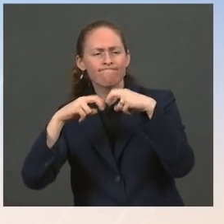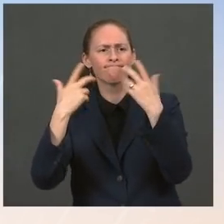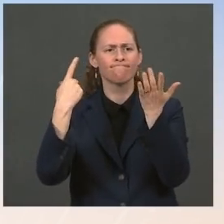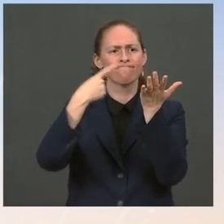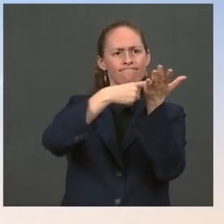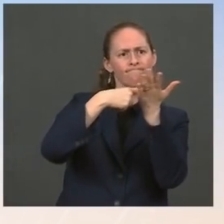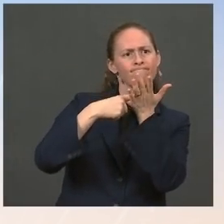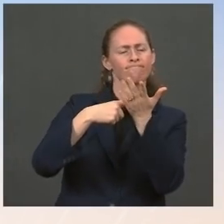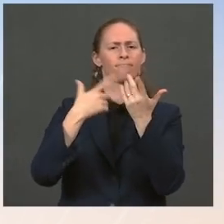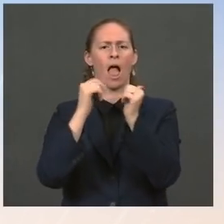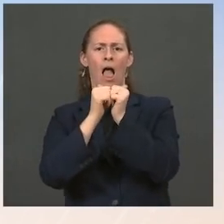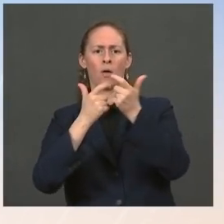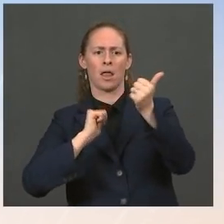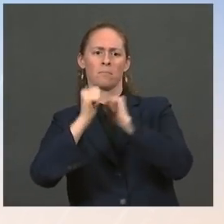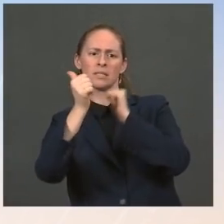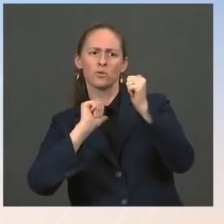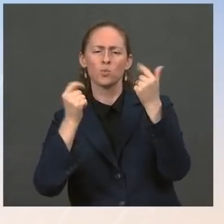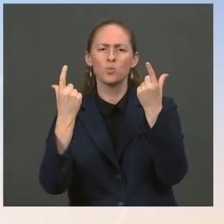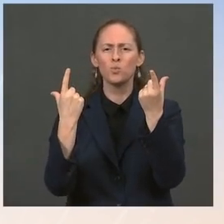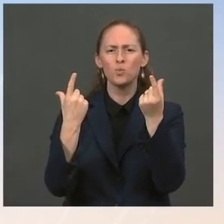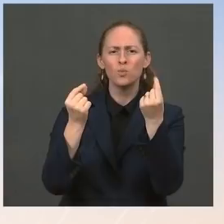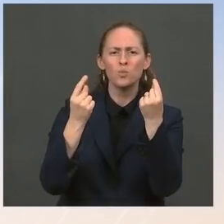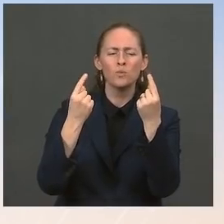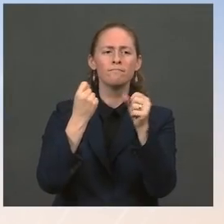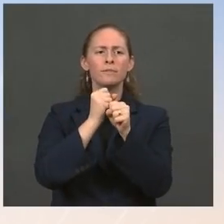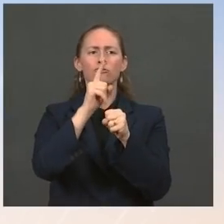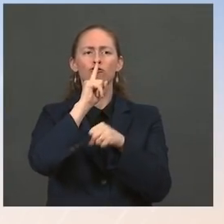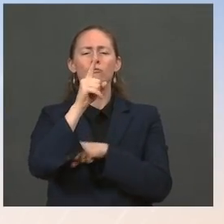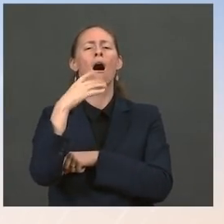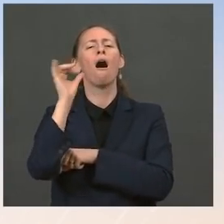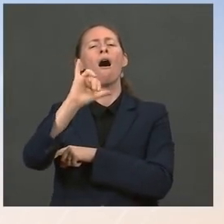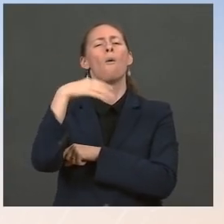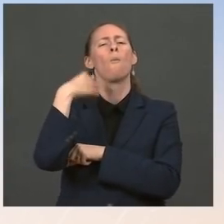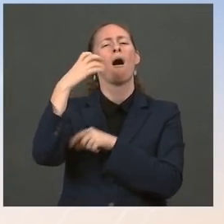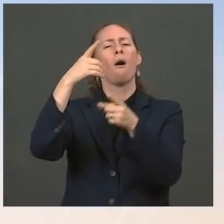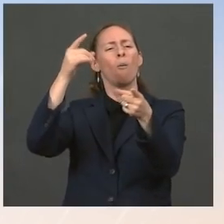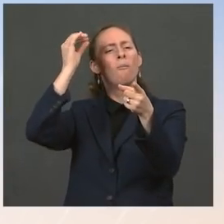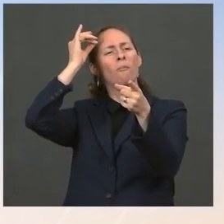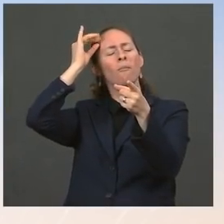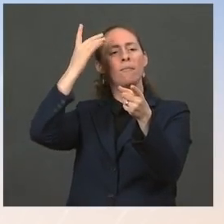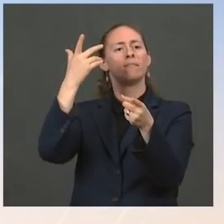especially given the coalescing of power in Chinese leadership.